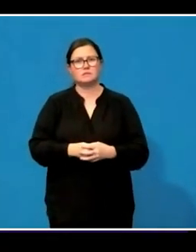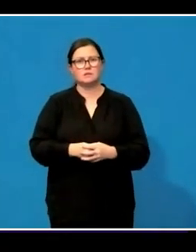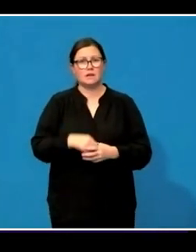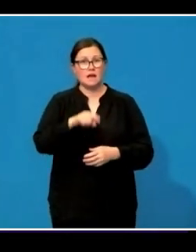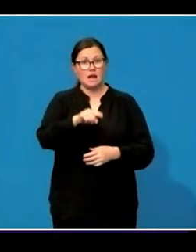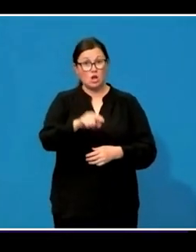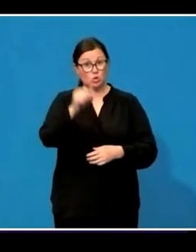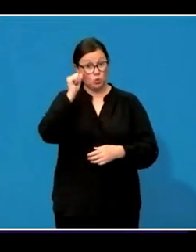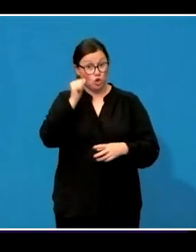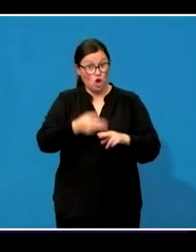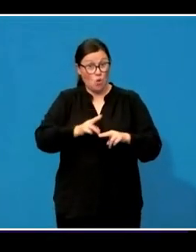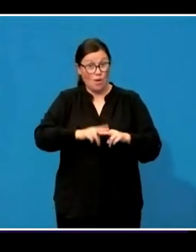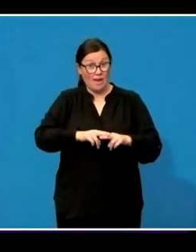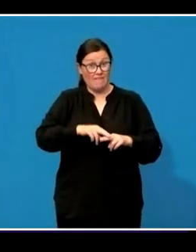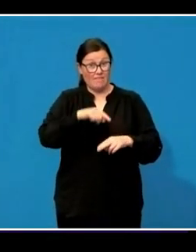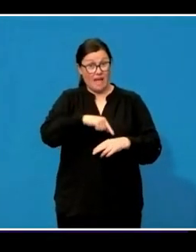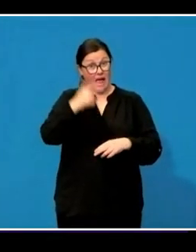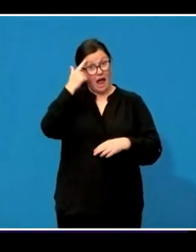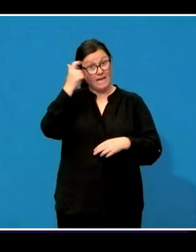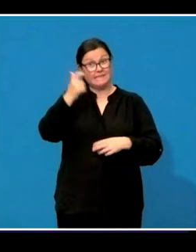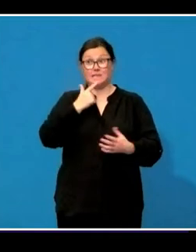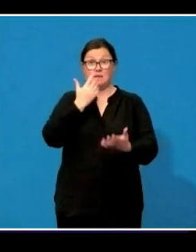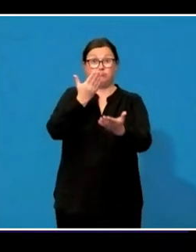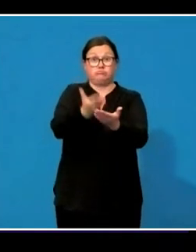Yes, I do. MR GRIFFIN: Who made the suggestion and what was the result?